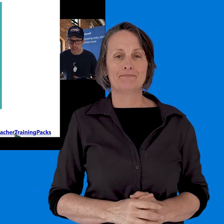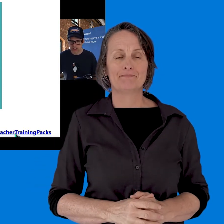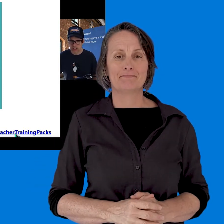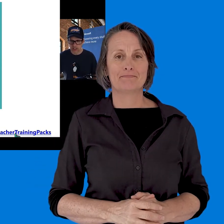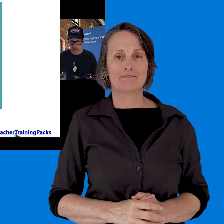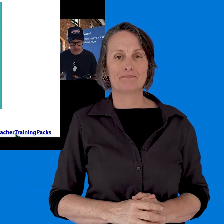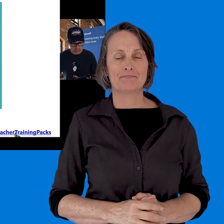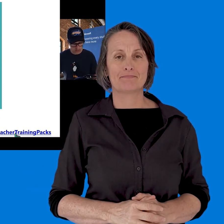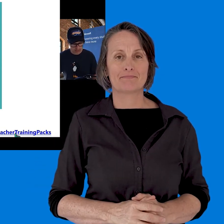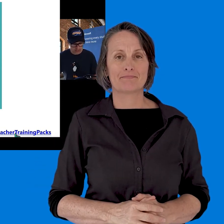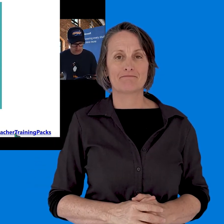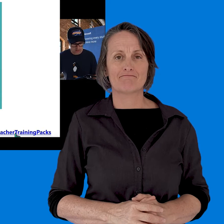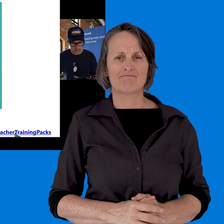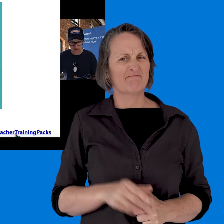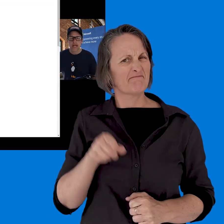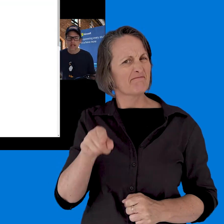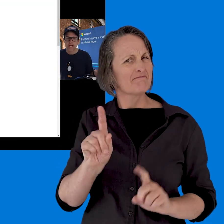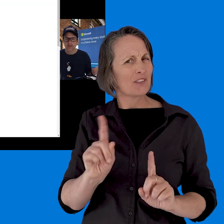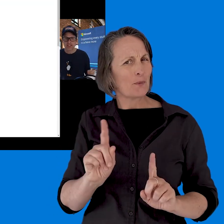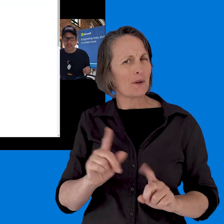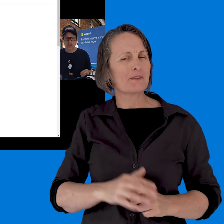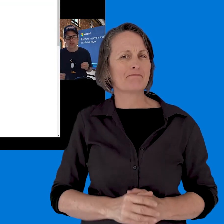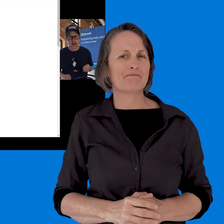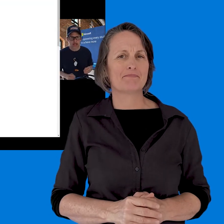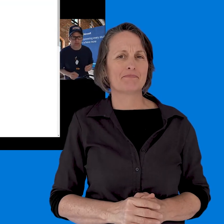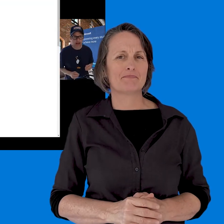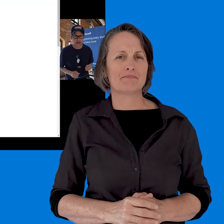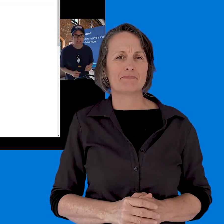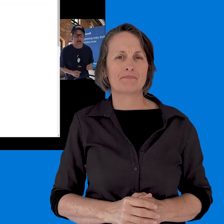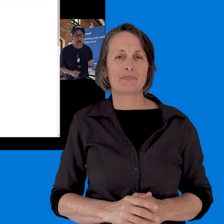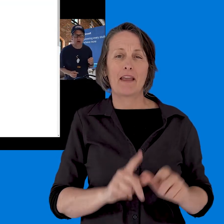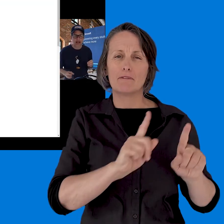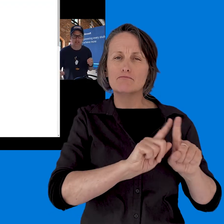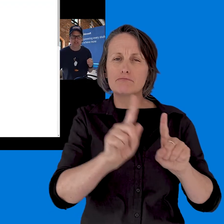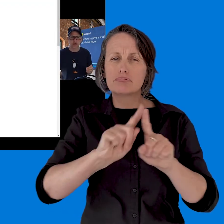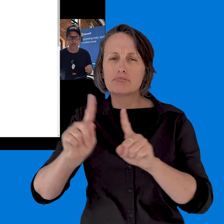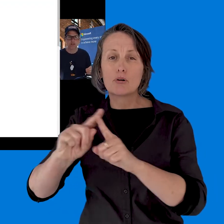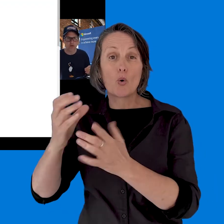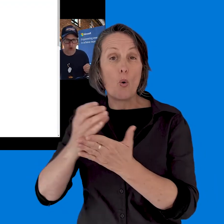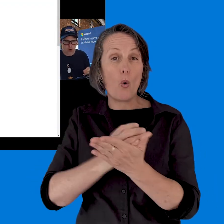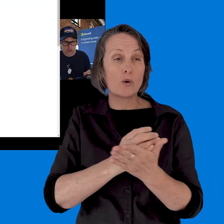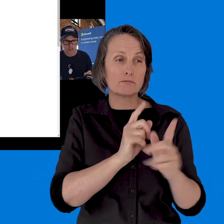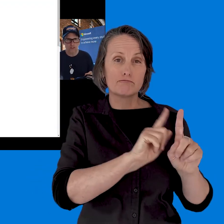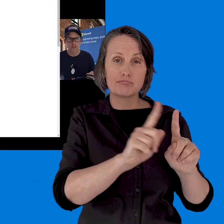Now, the teacher training packs are a series of courses.